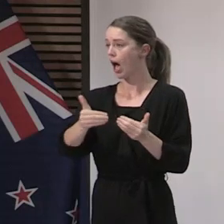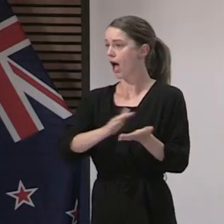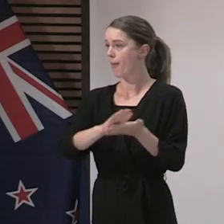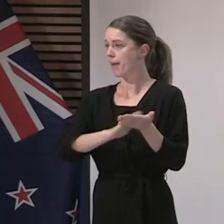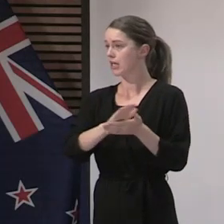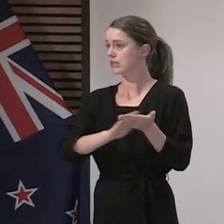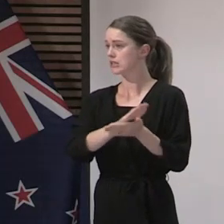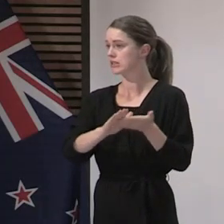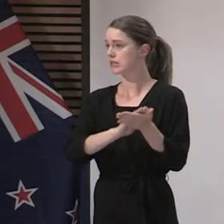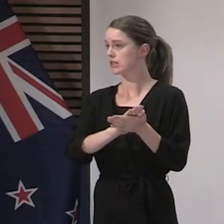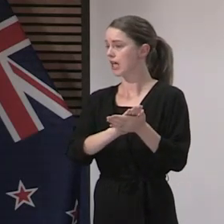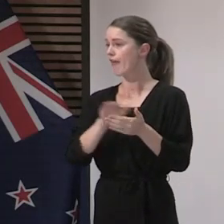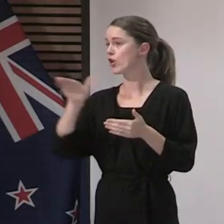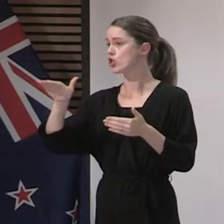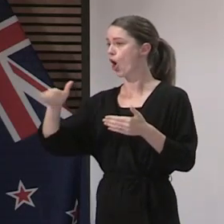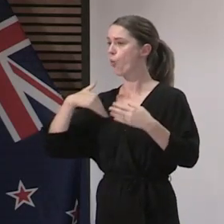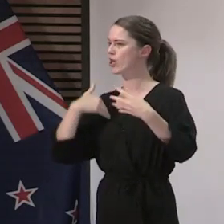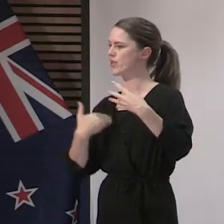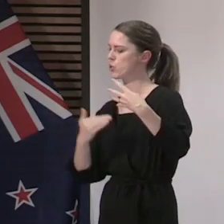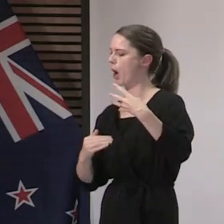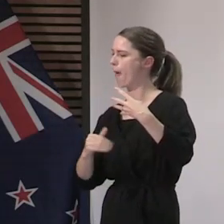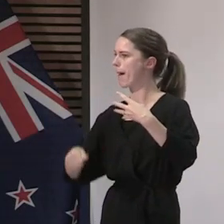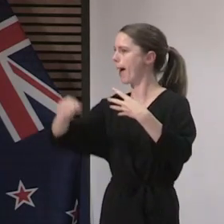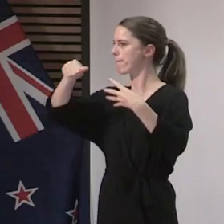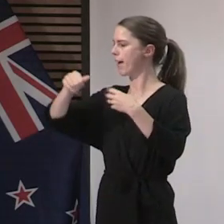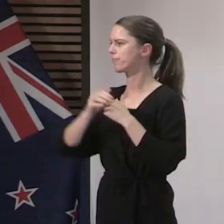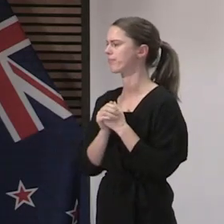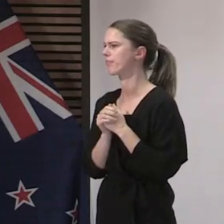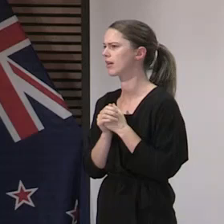considered that the longer we are in lockdown, the less